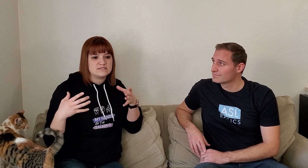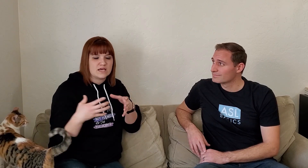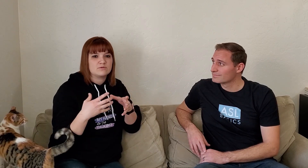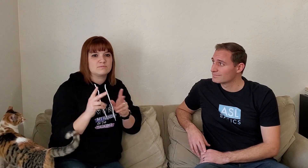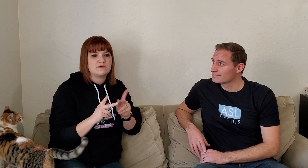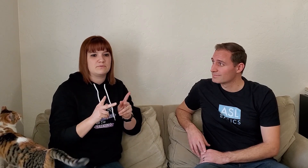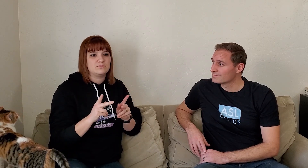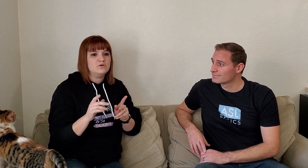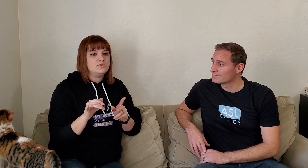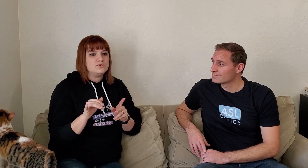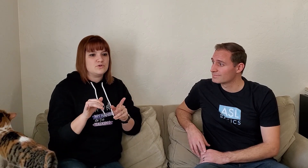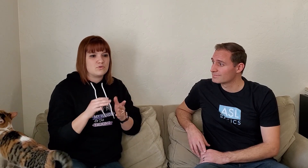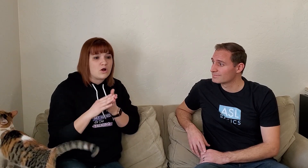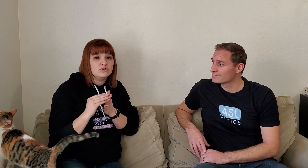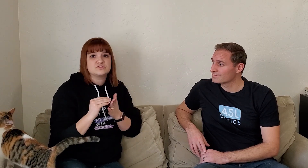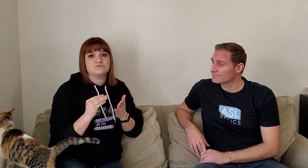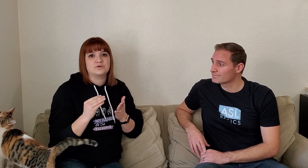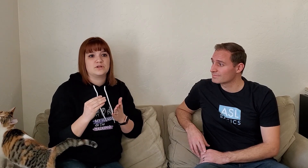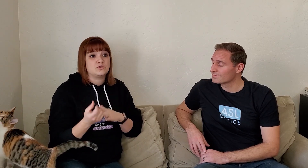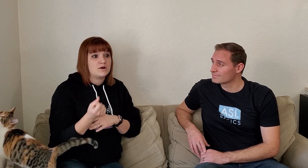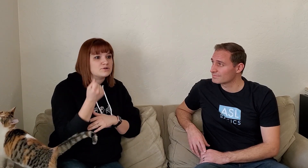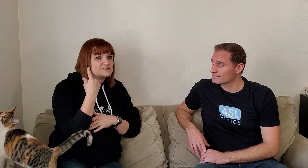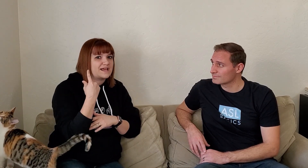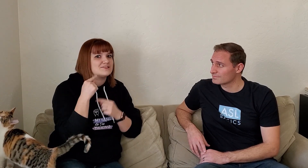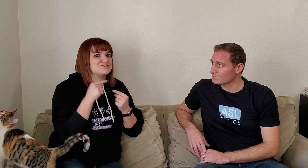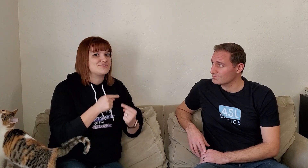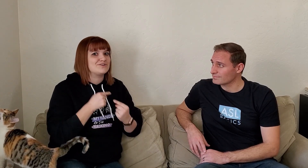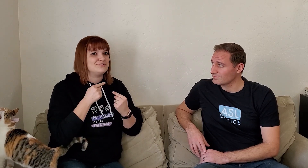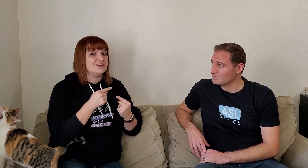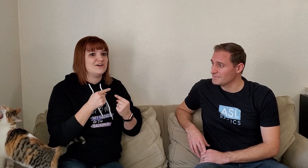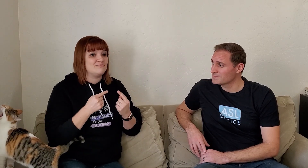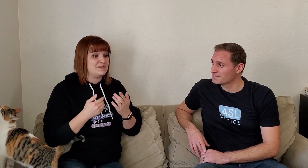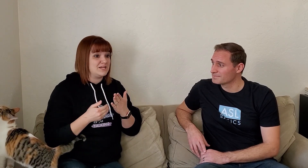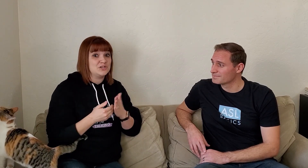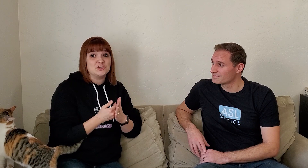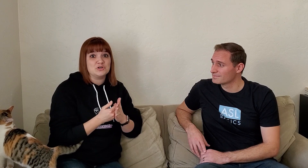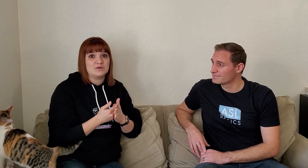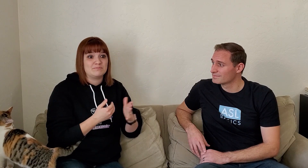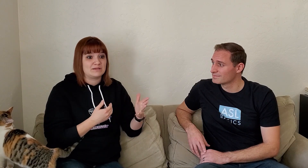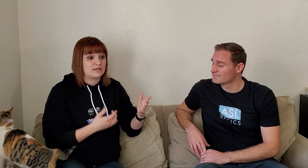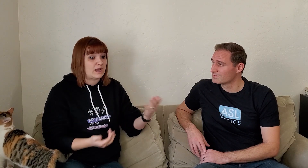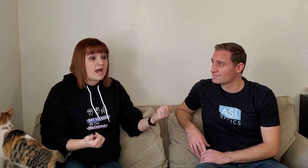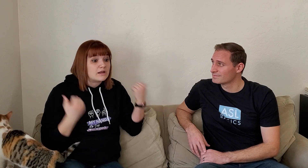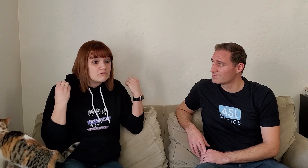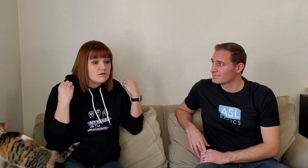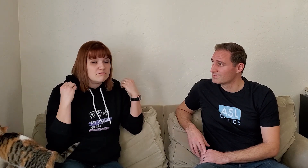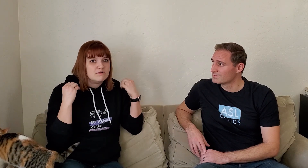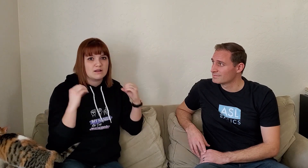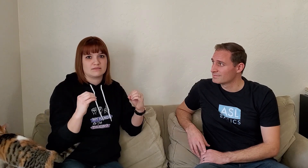together with people who are also learning, who also understand the struggle of being new, and being like, I don't know nothing.